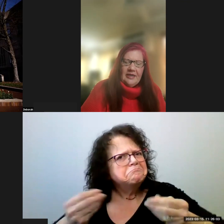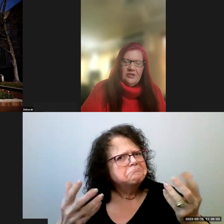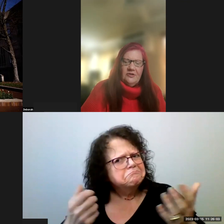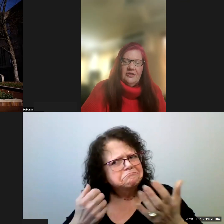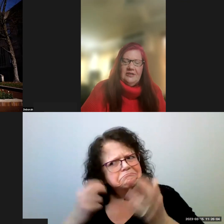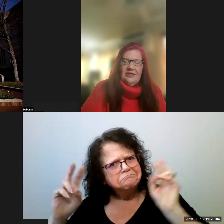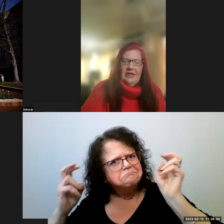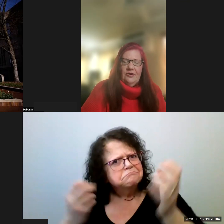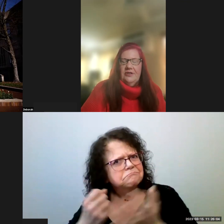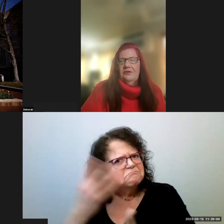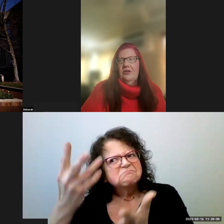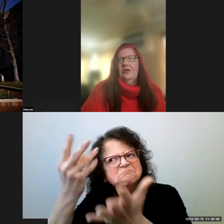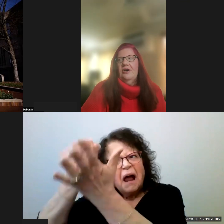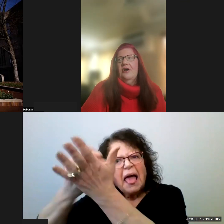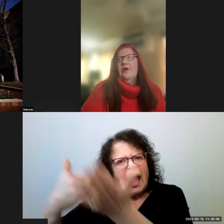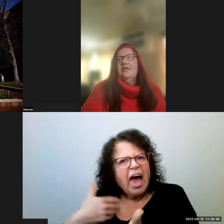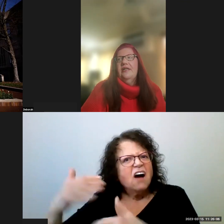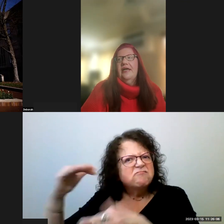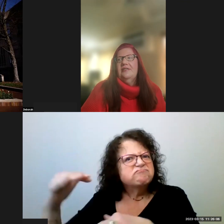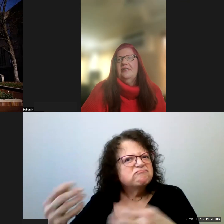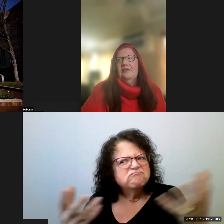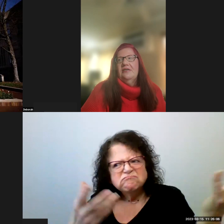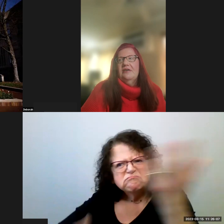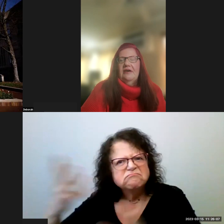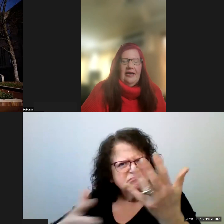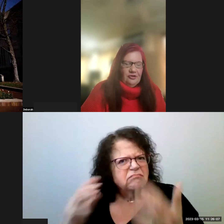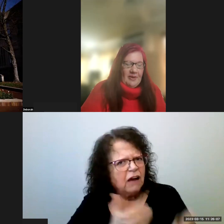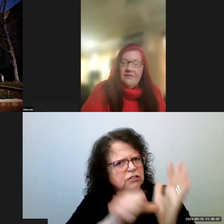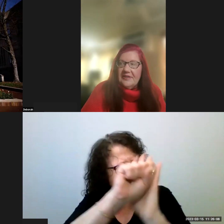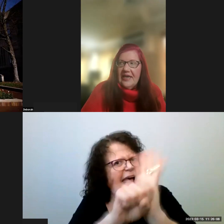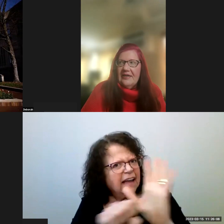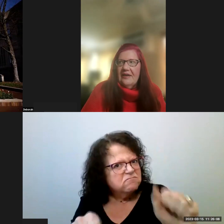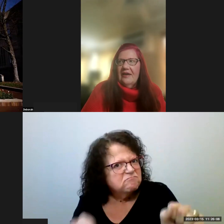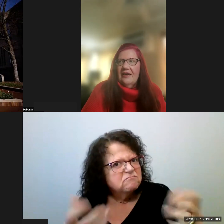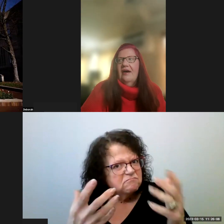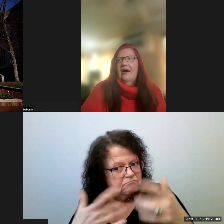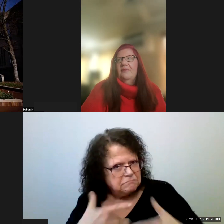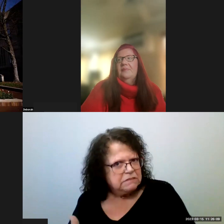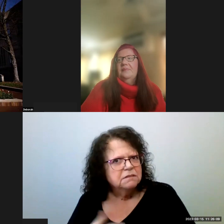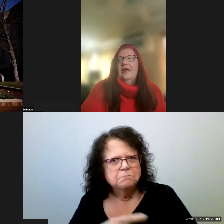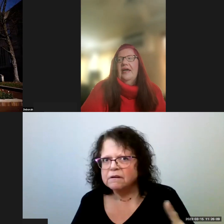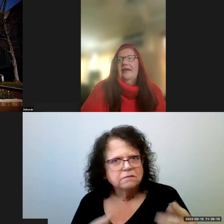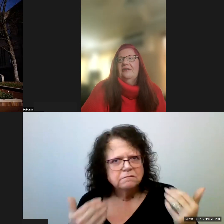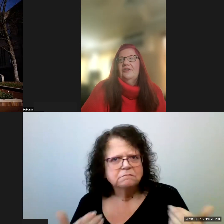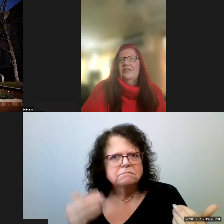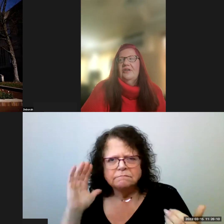My concerns are that's going to increase a great deal as these extra benefits end, and